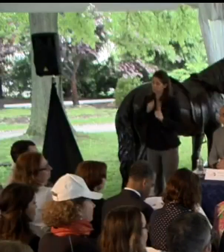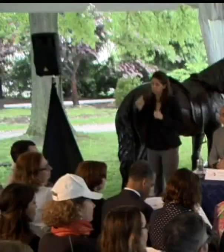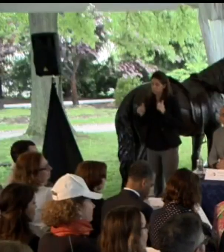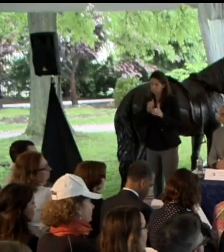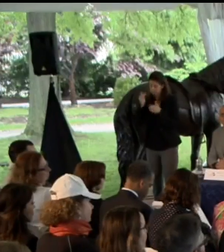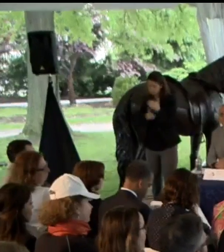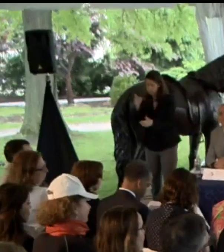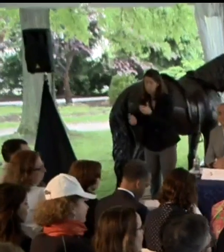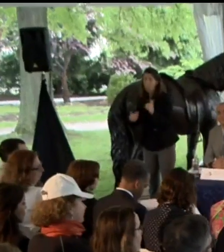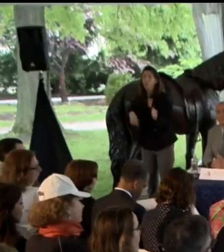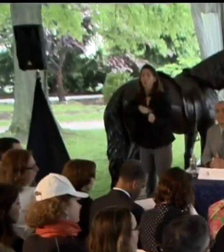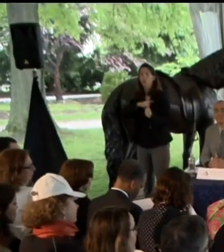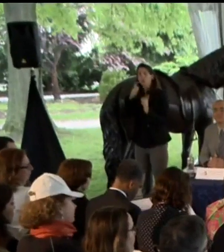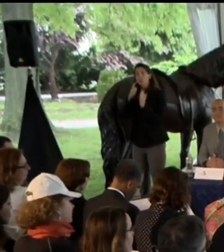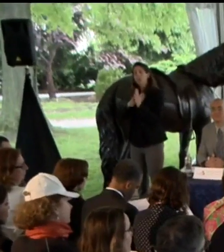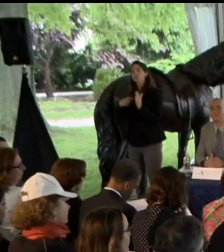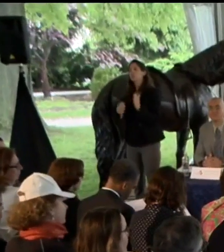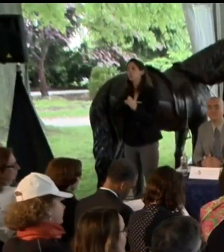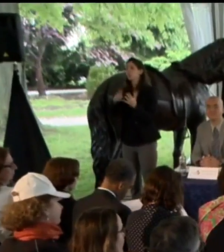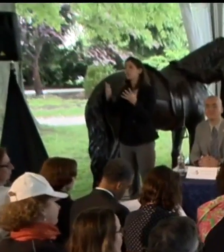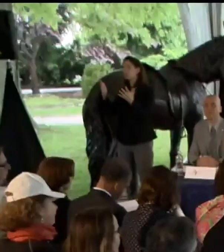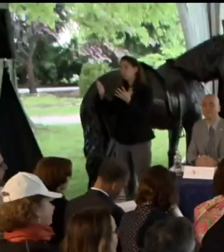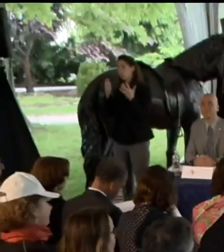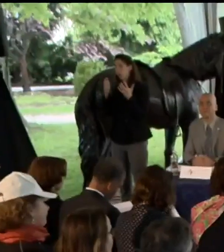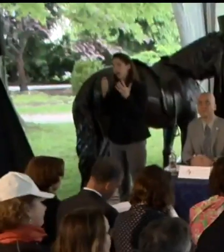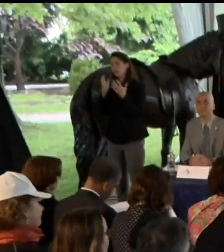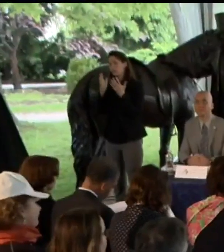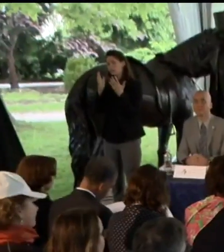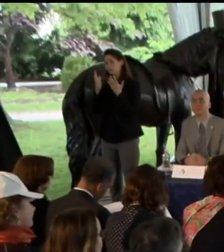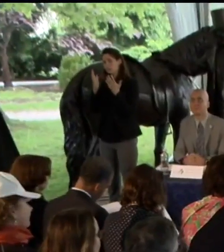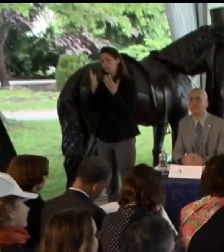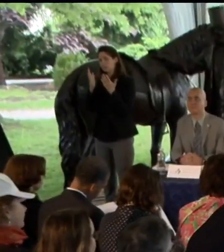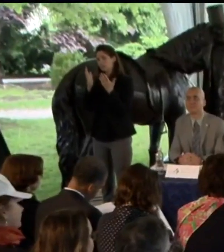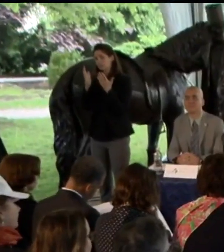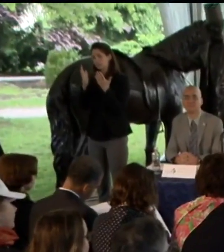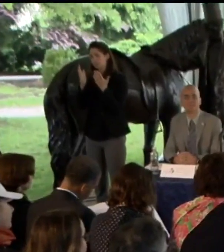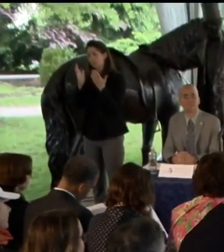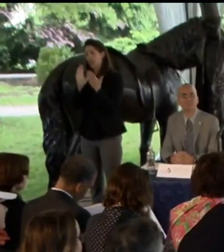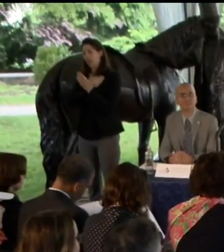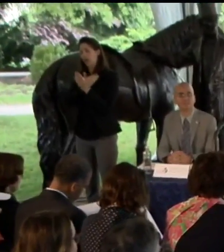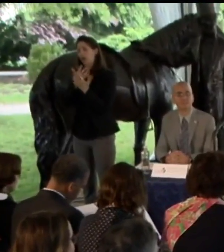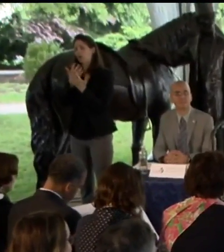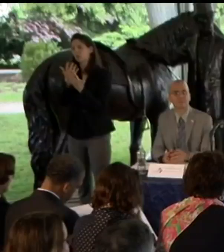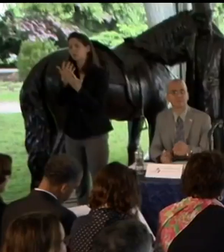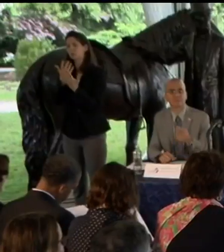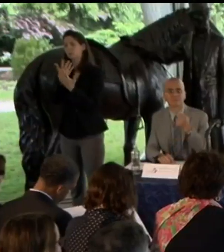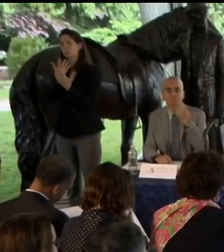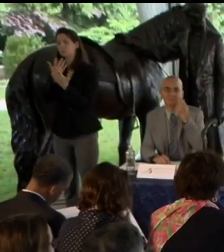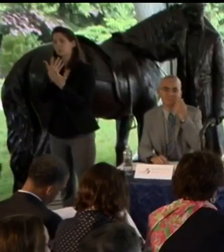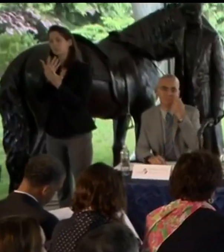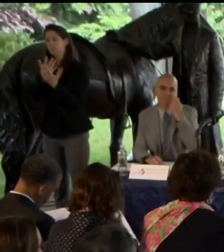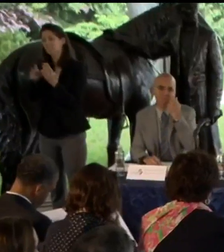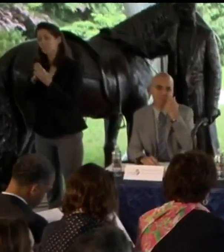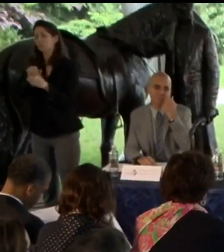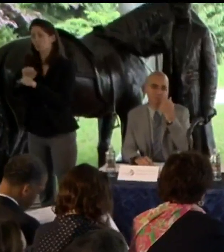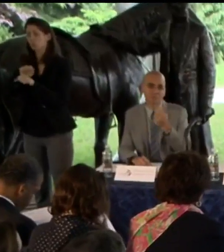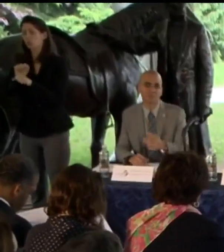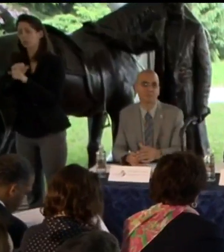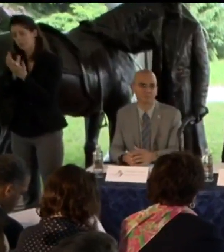WE ACKNOWLEDGED AT OUR LAST MEETING THE VERY NECESSARY AGGRESSIVE SCHEDULE THAT WE HAVE